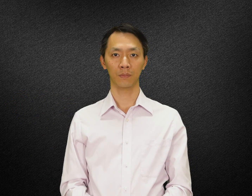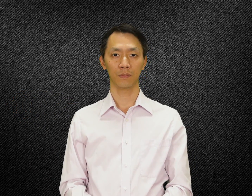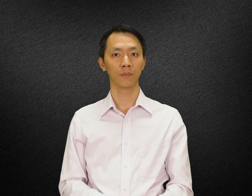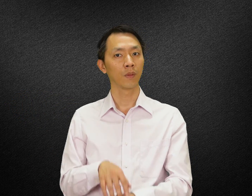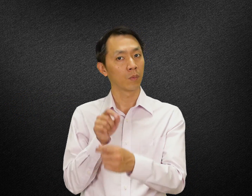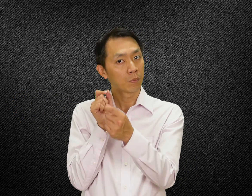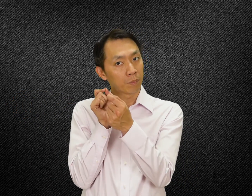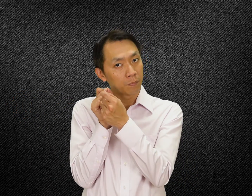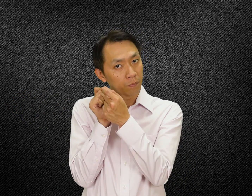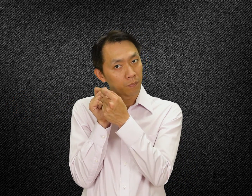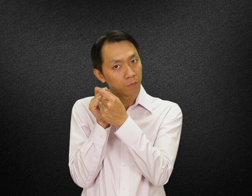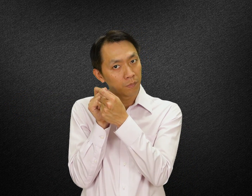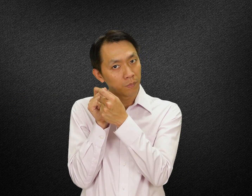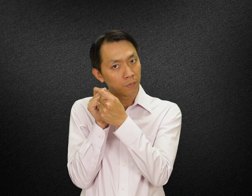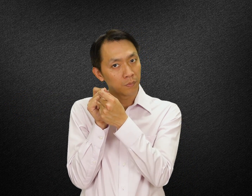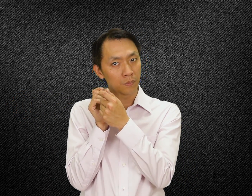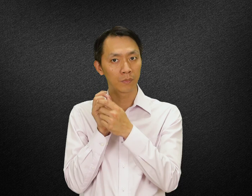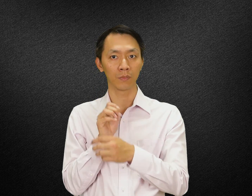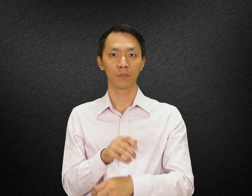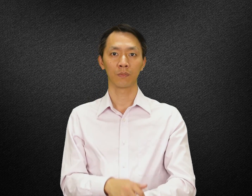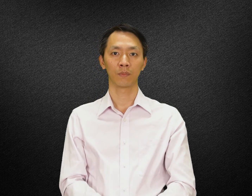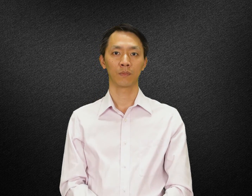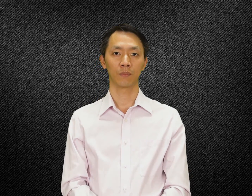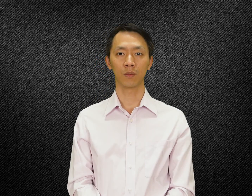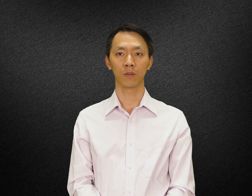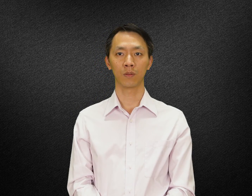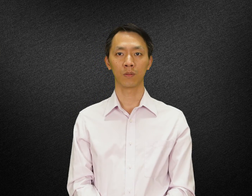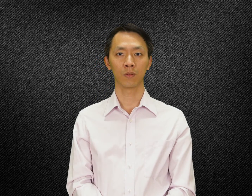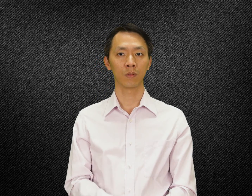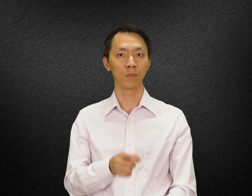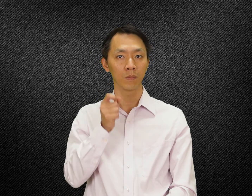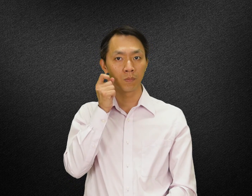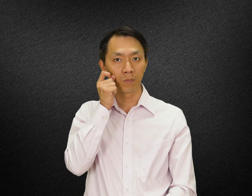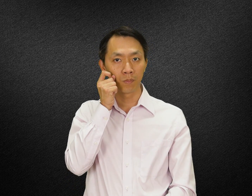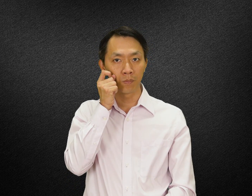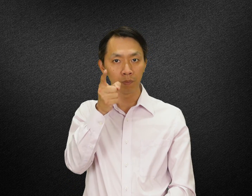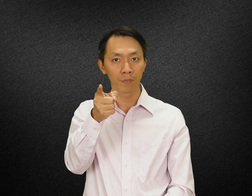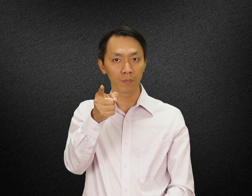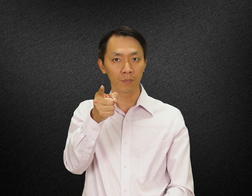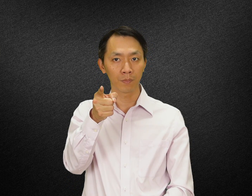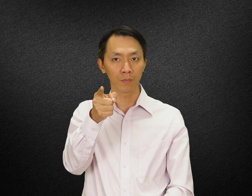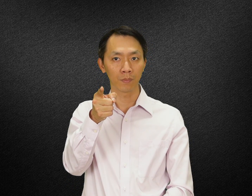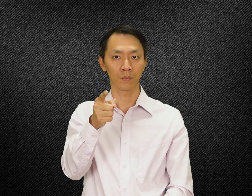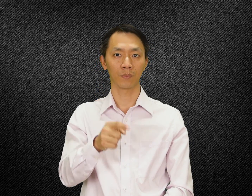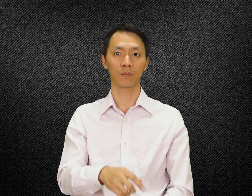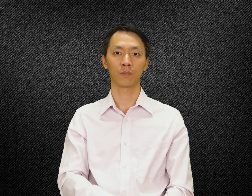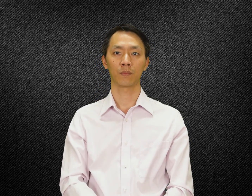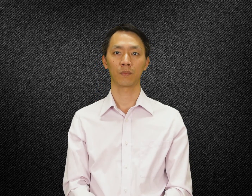recently one month